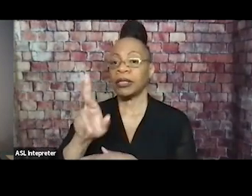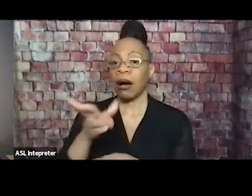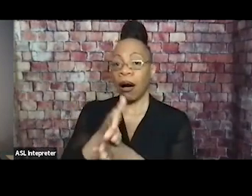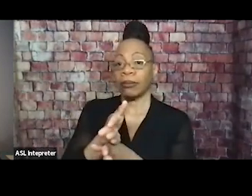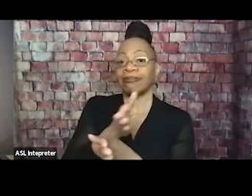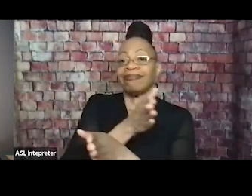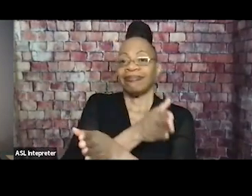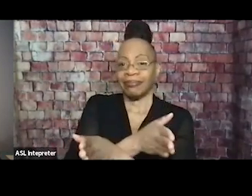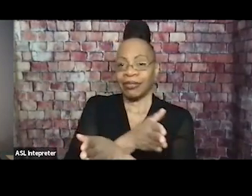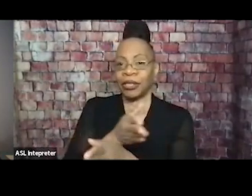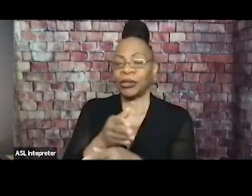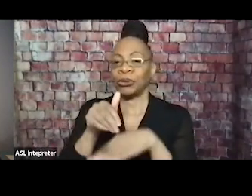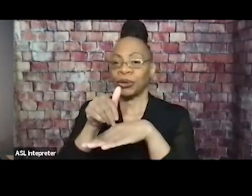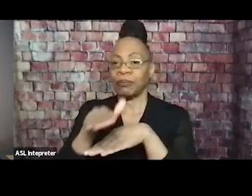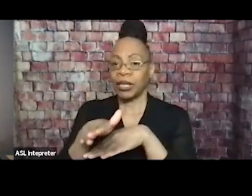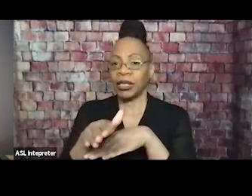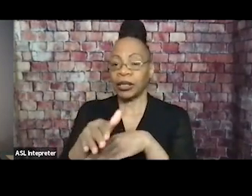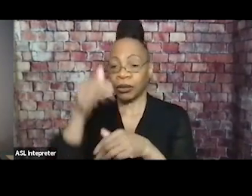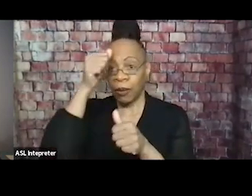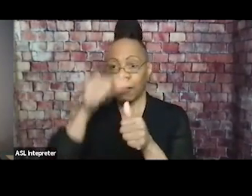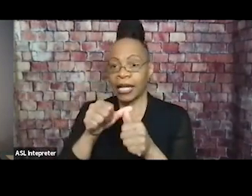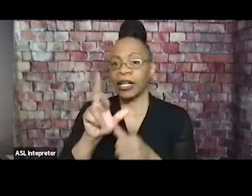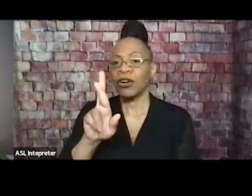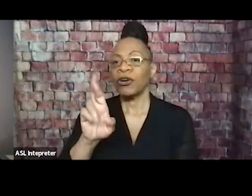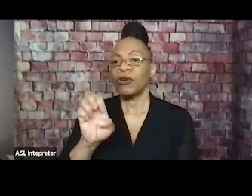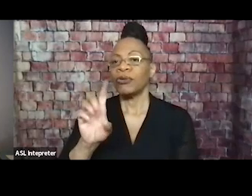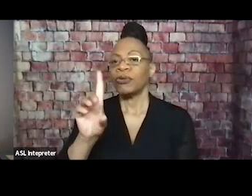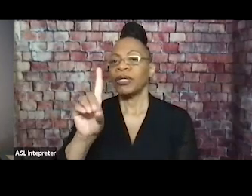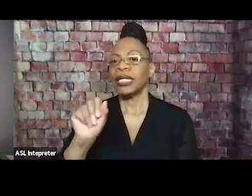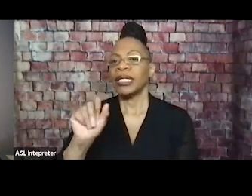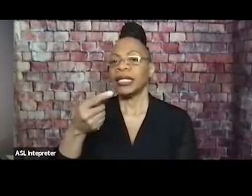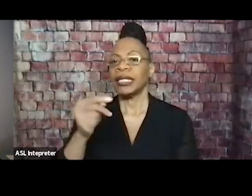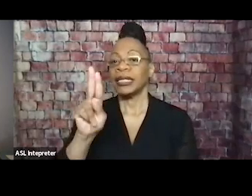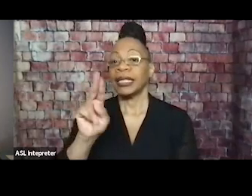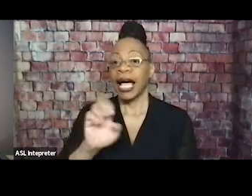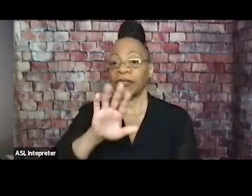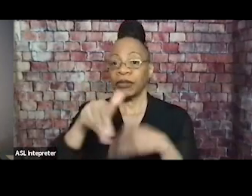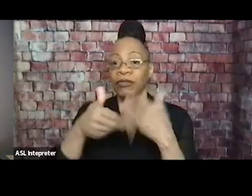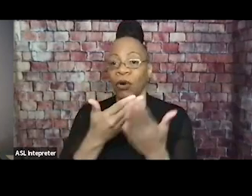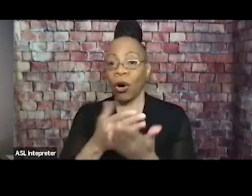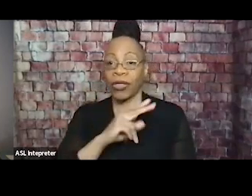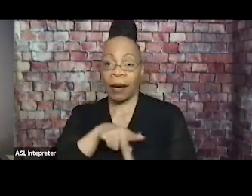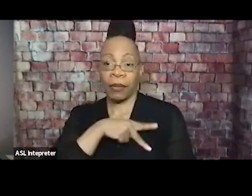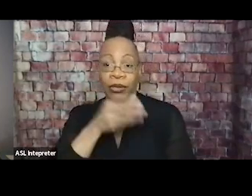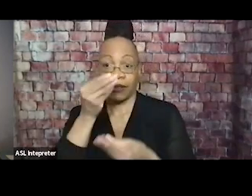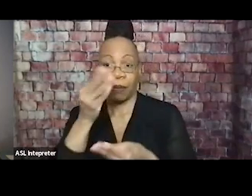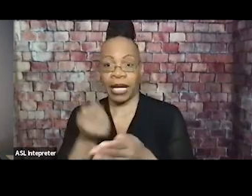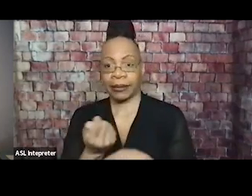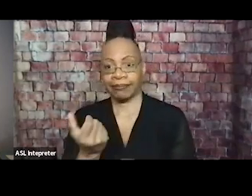Keep in mind they do need to be redacted, so all that personally identifiable information taken out. And we also really request